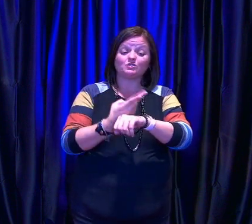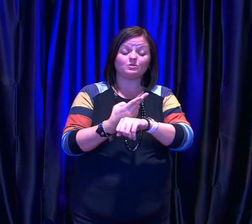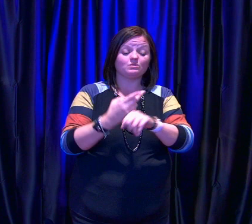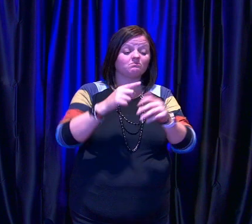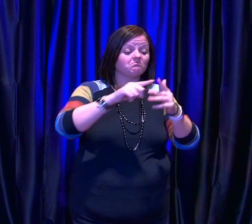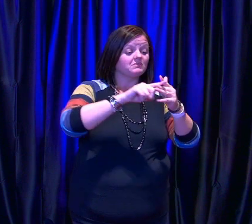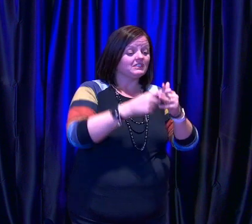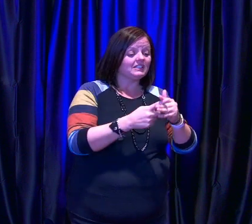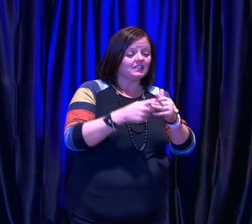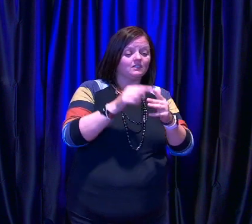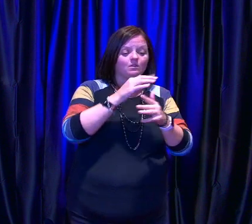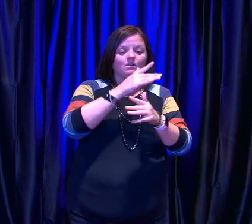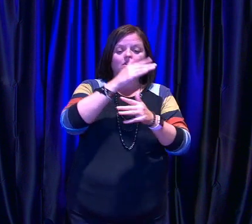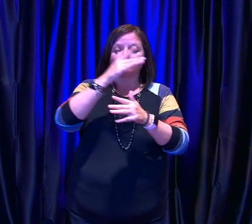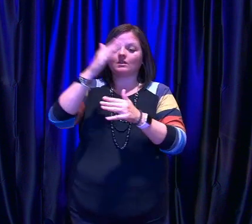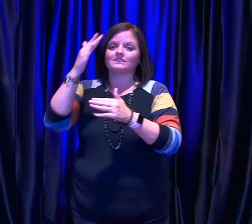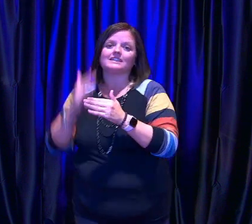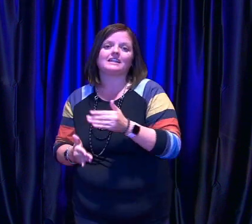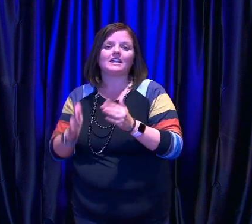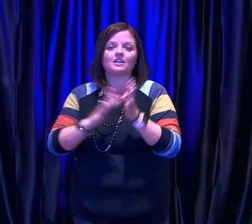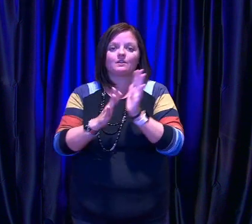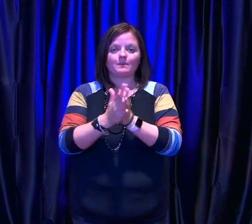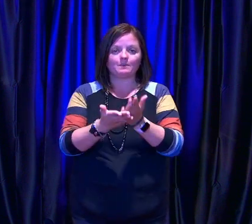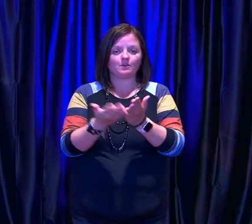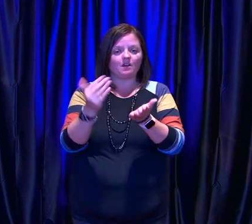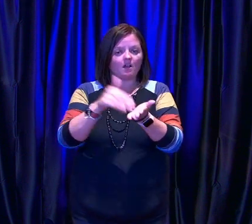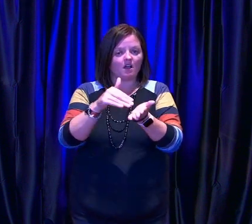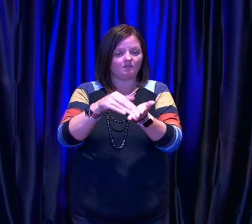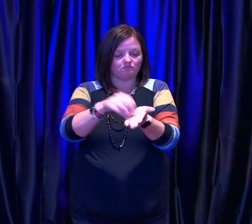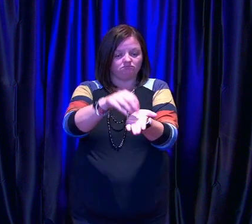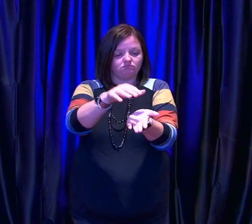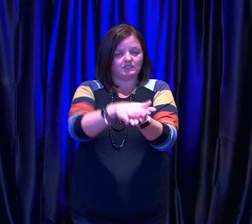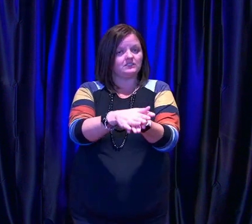the end of the bible it is often in there it's one of the ten